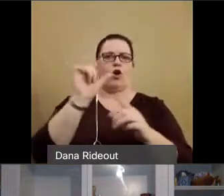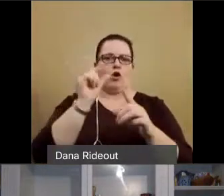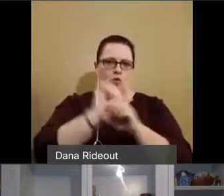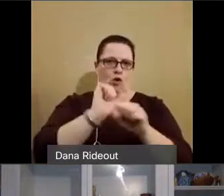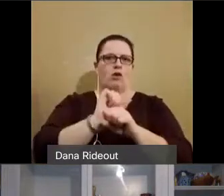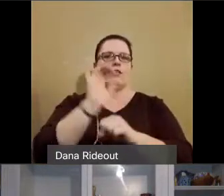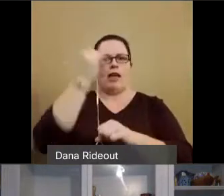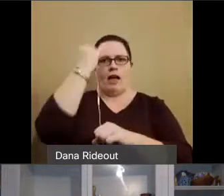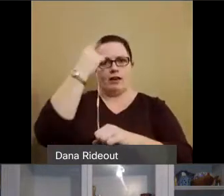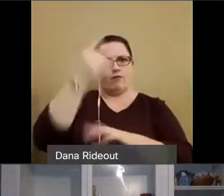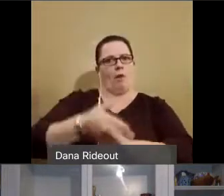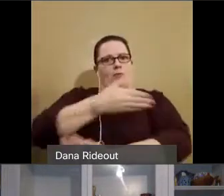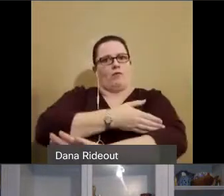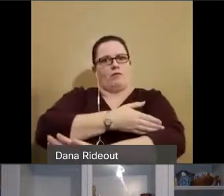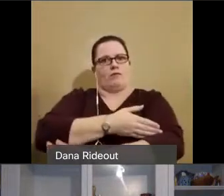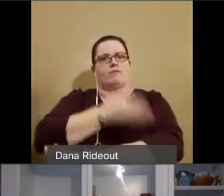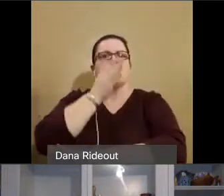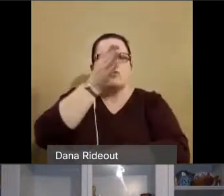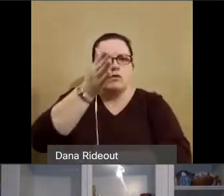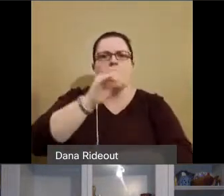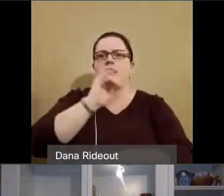It's not just about coping or managing with adversity.